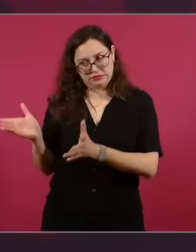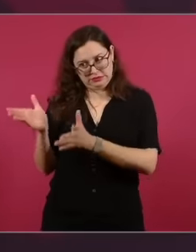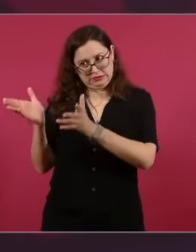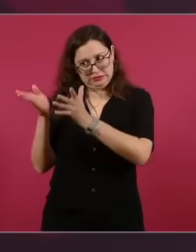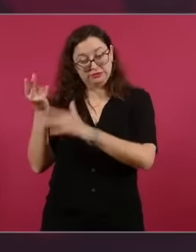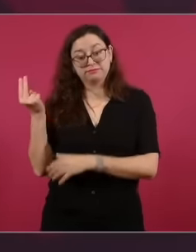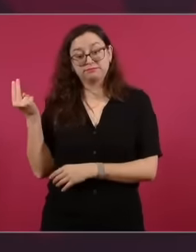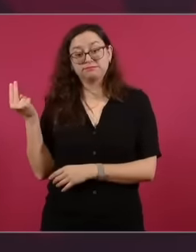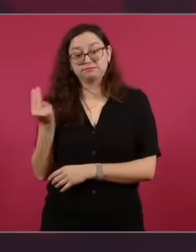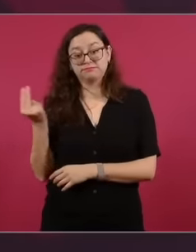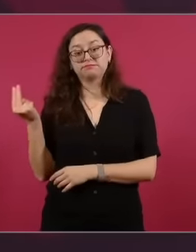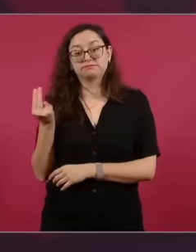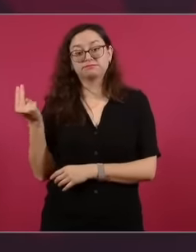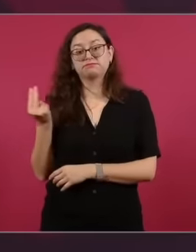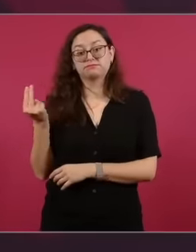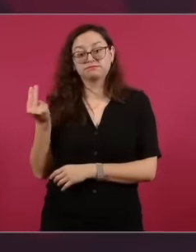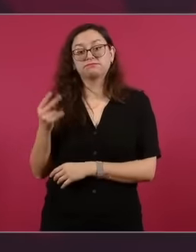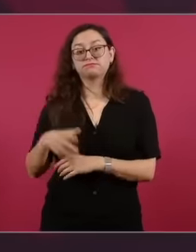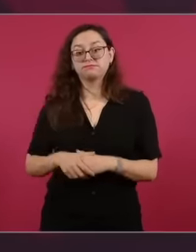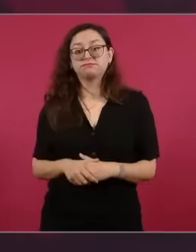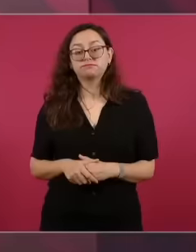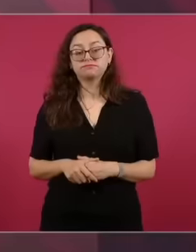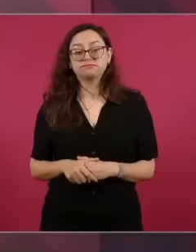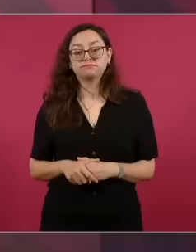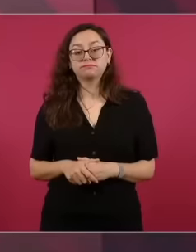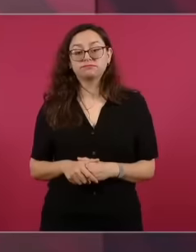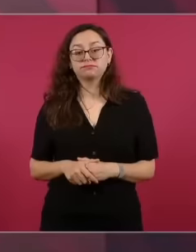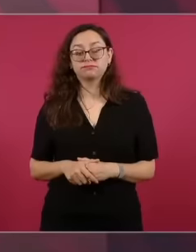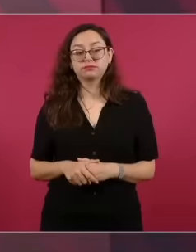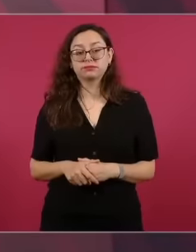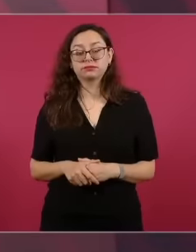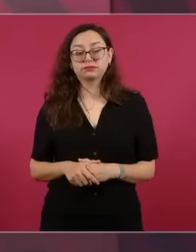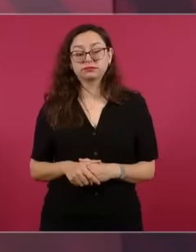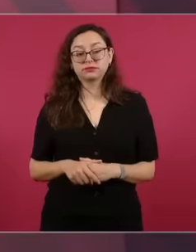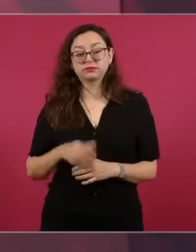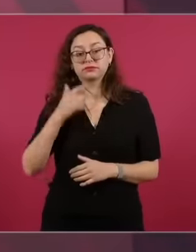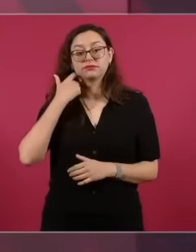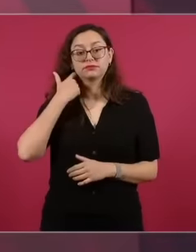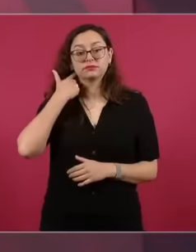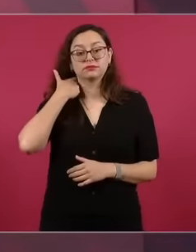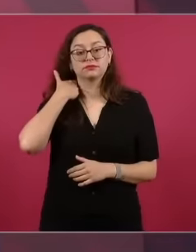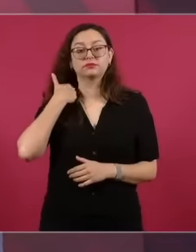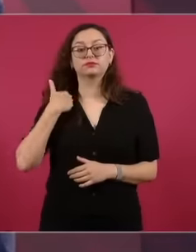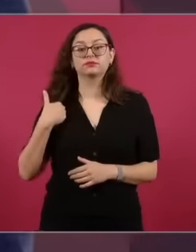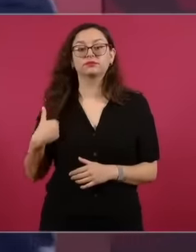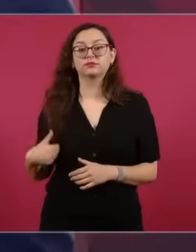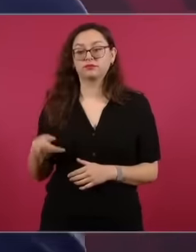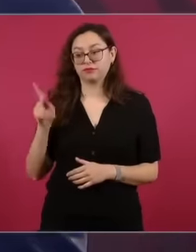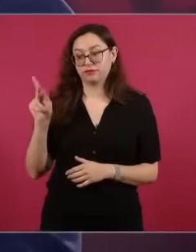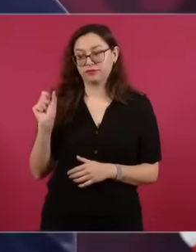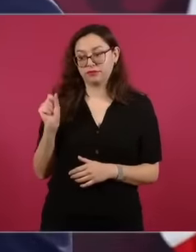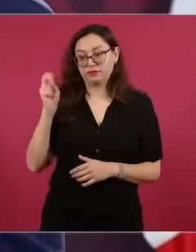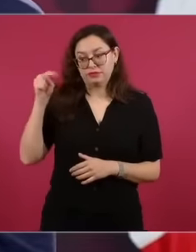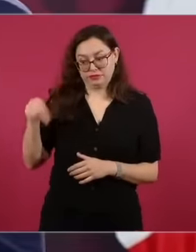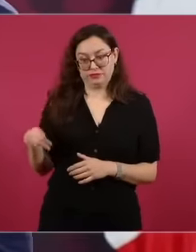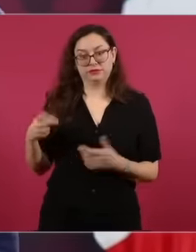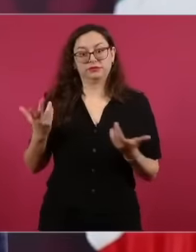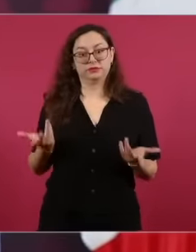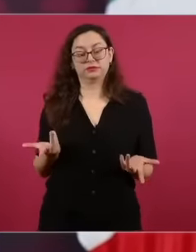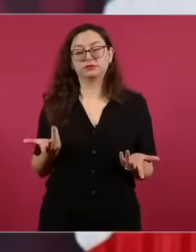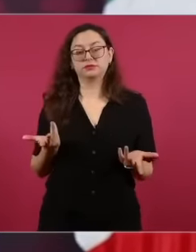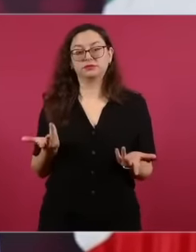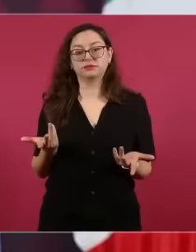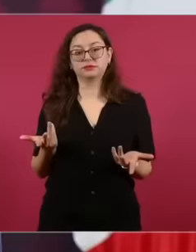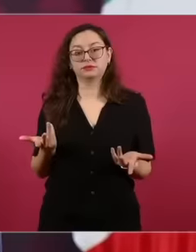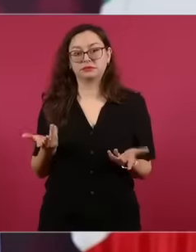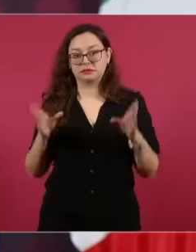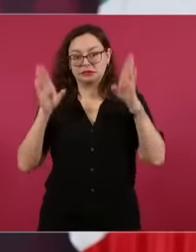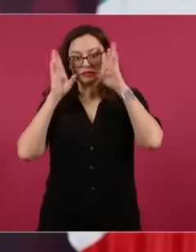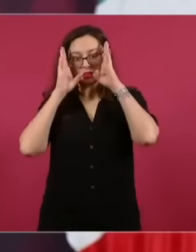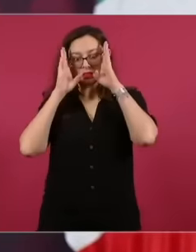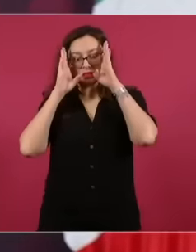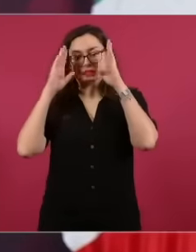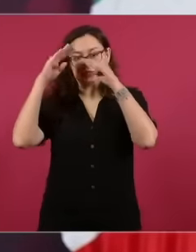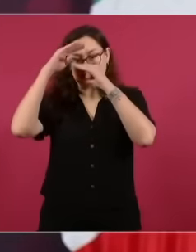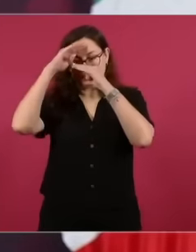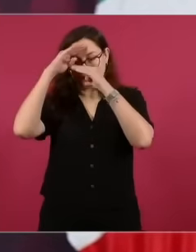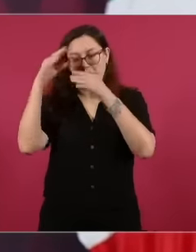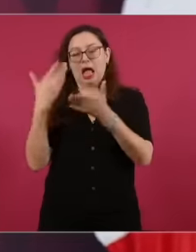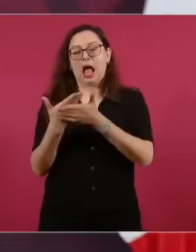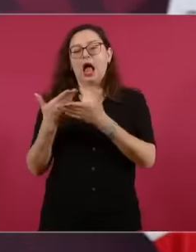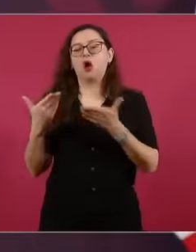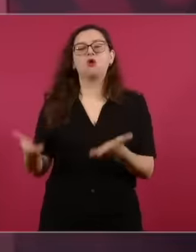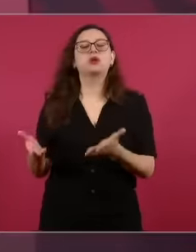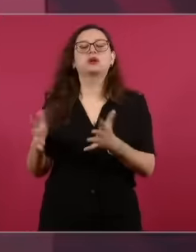is from the most conservative party at that time, now everything has become the same